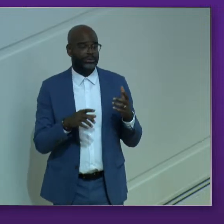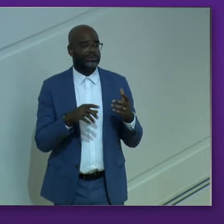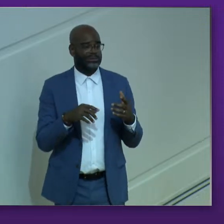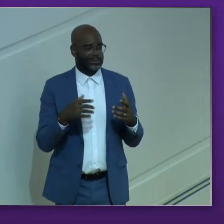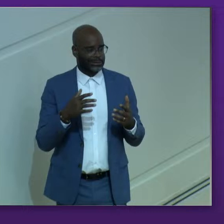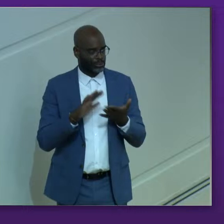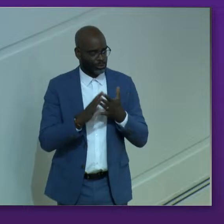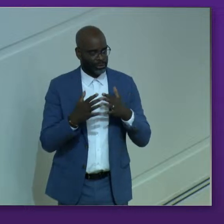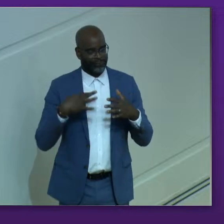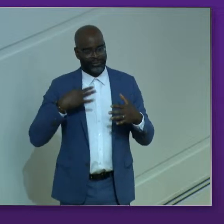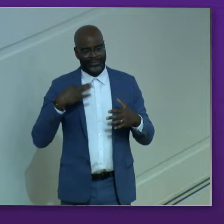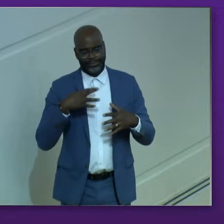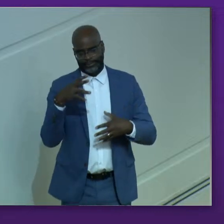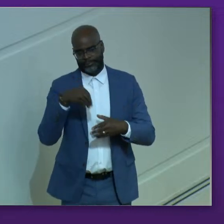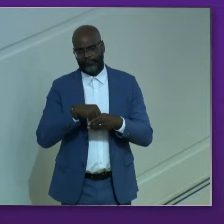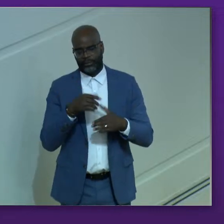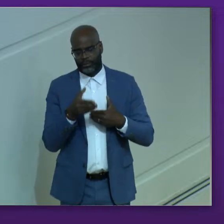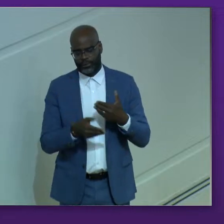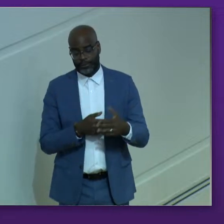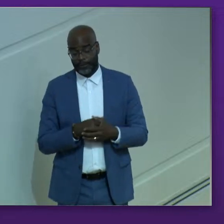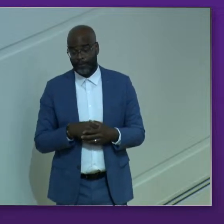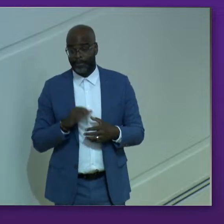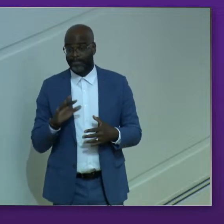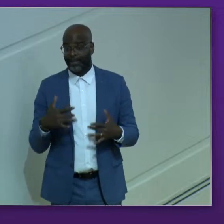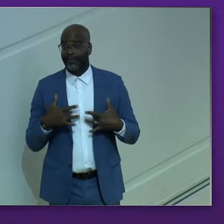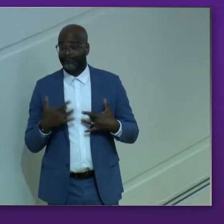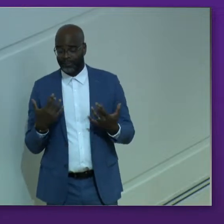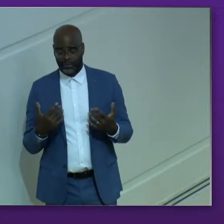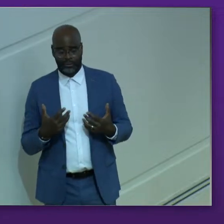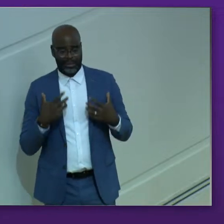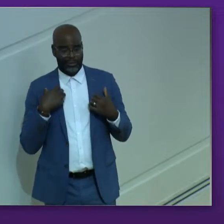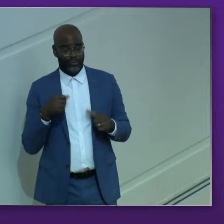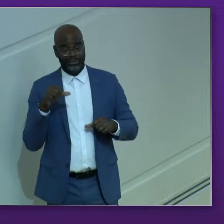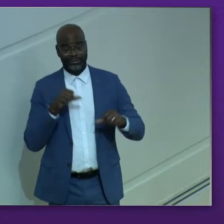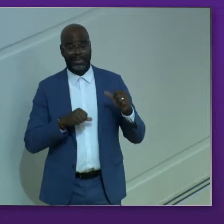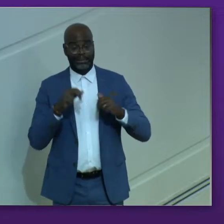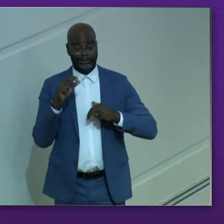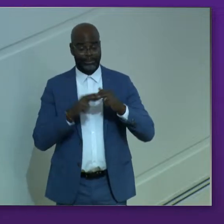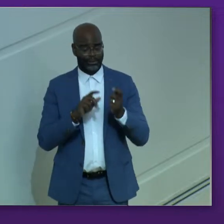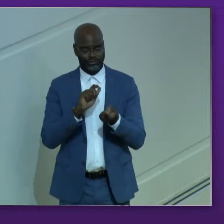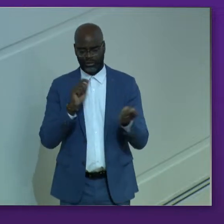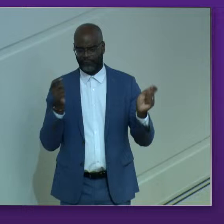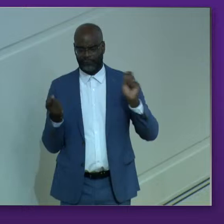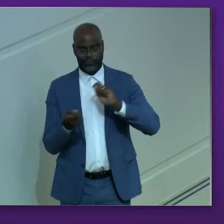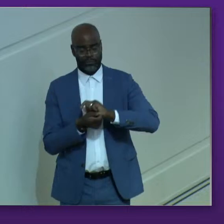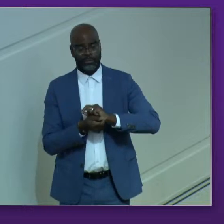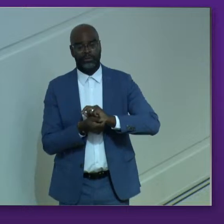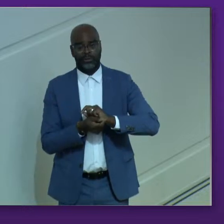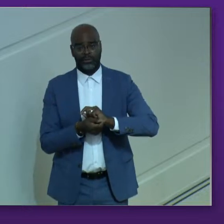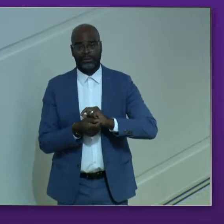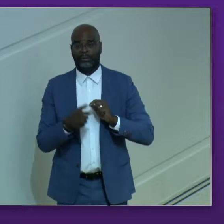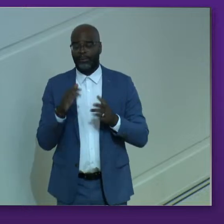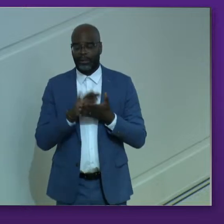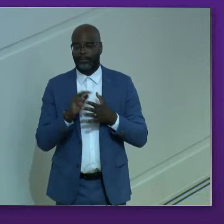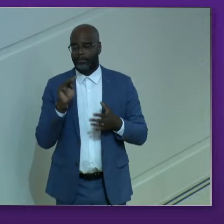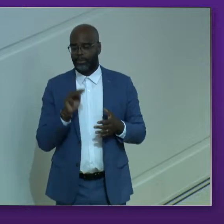THE NEXT AWARD IS FOR THE HEALTH SCIENCES MASS CASUALTY